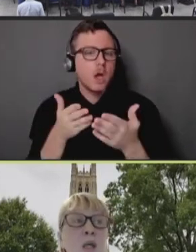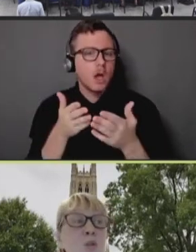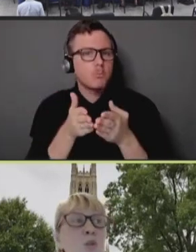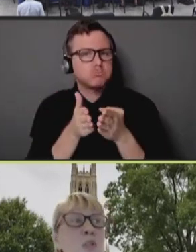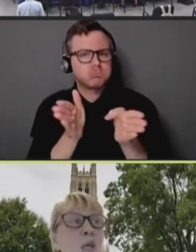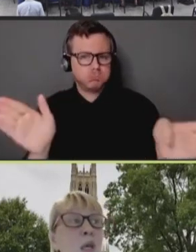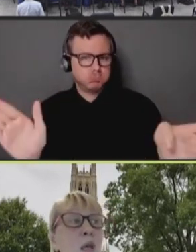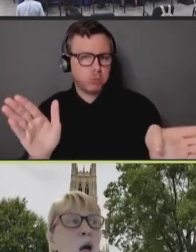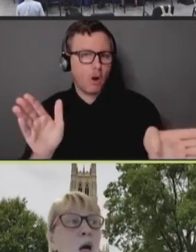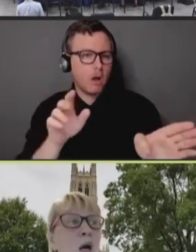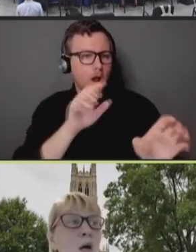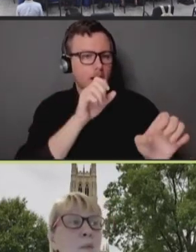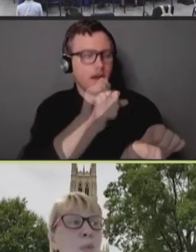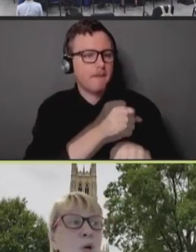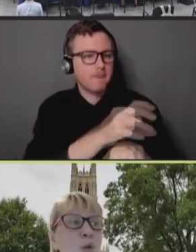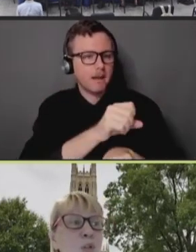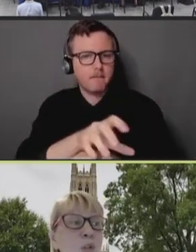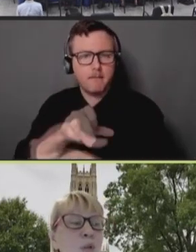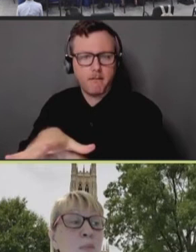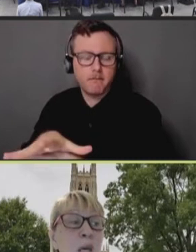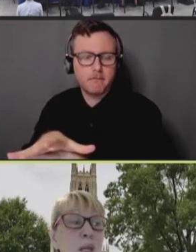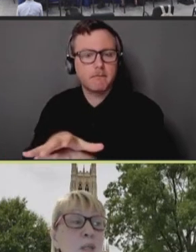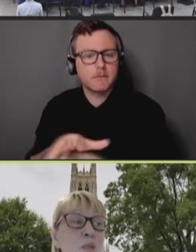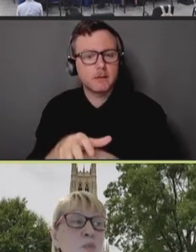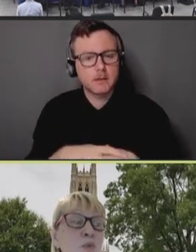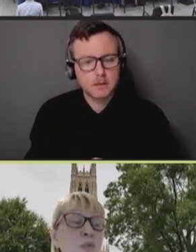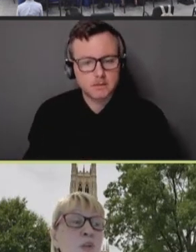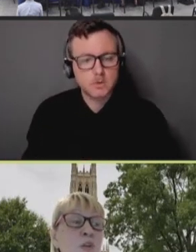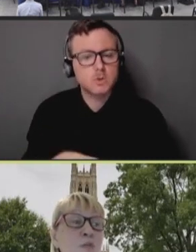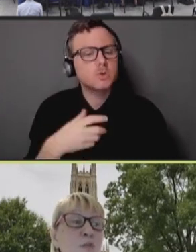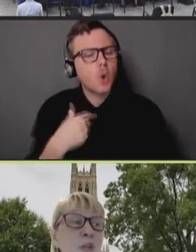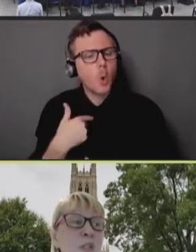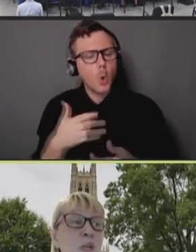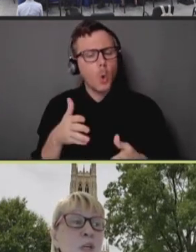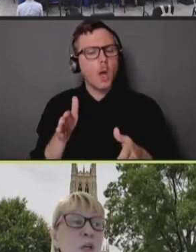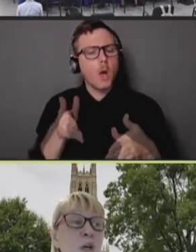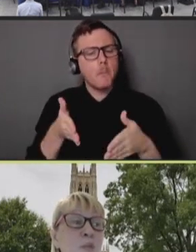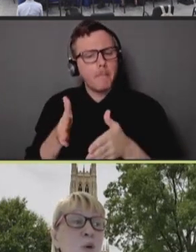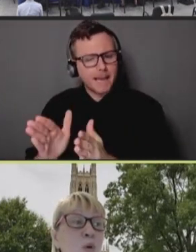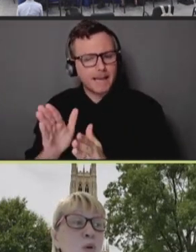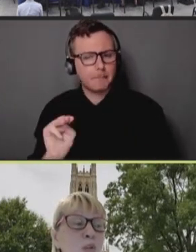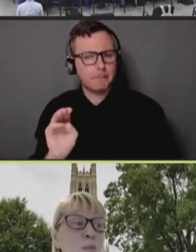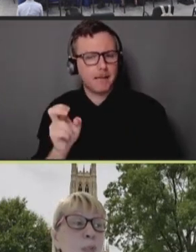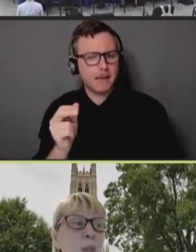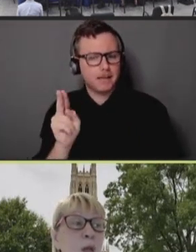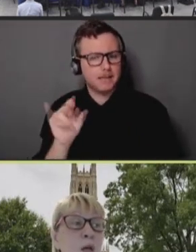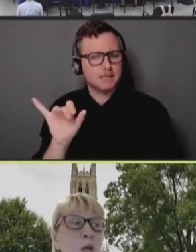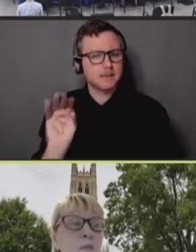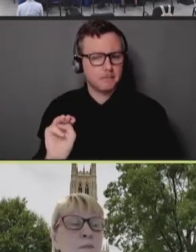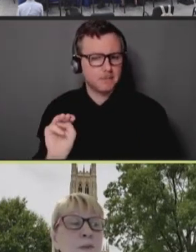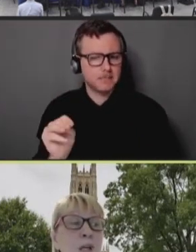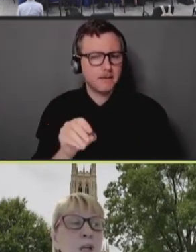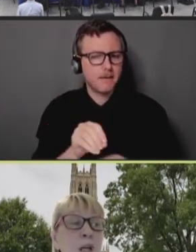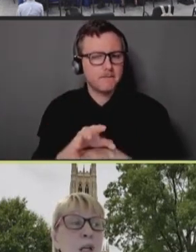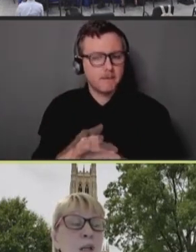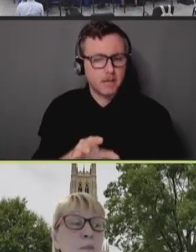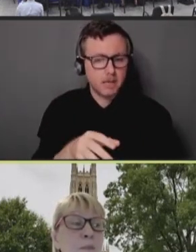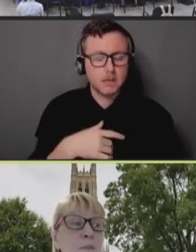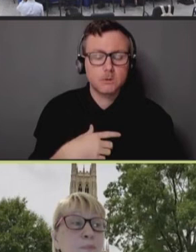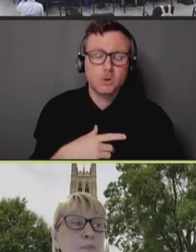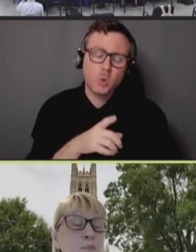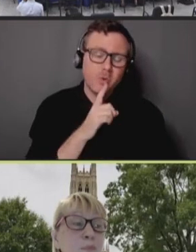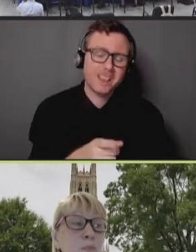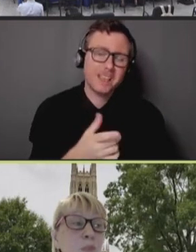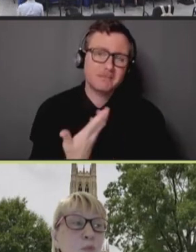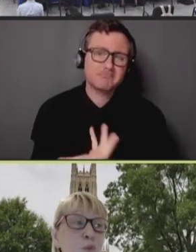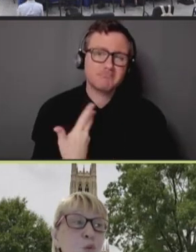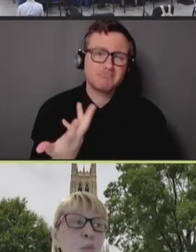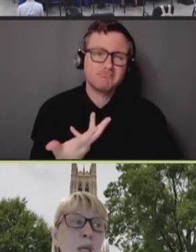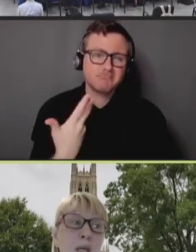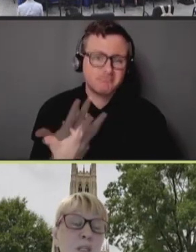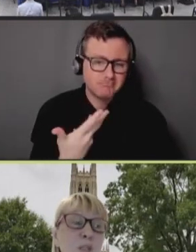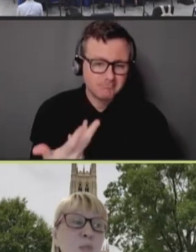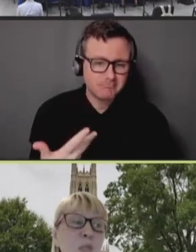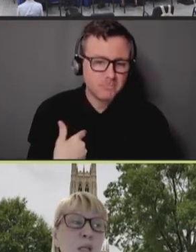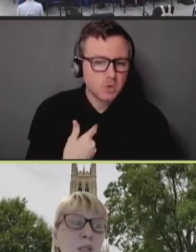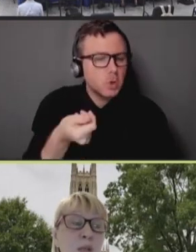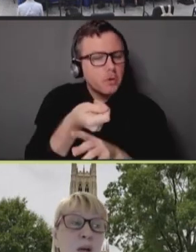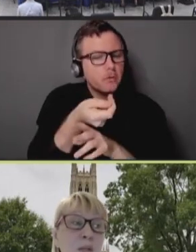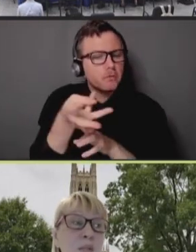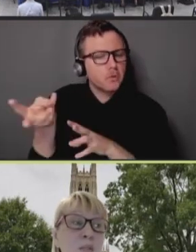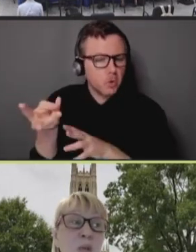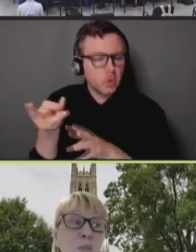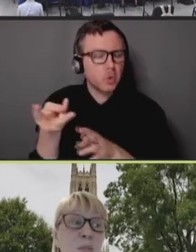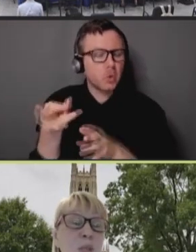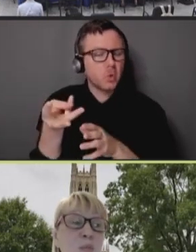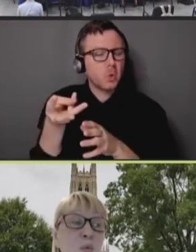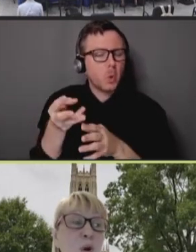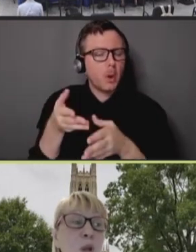And I should say about mechanisms of such effects because frankly, the few mechanisms